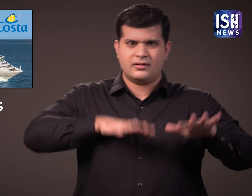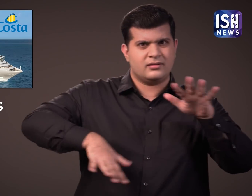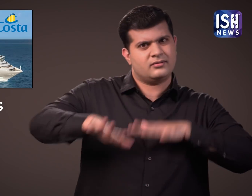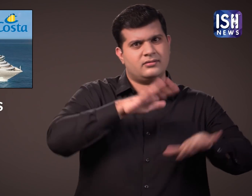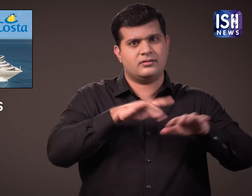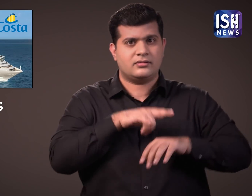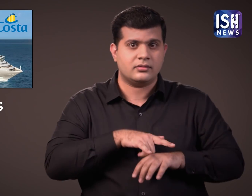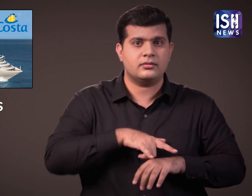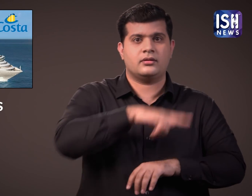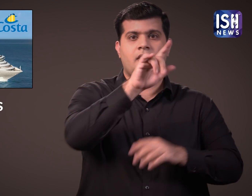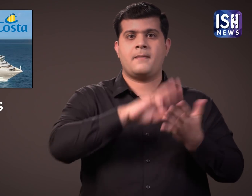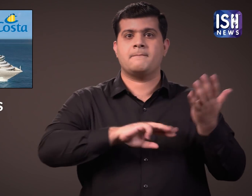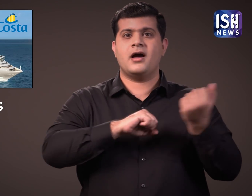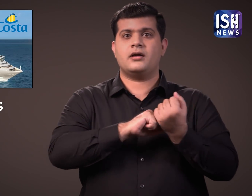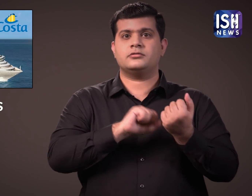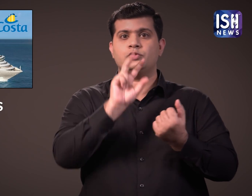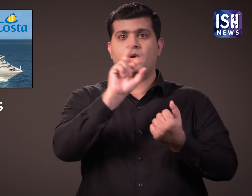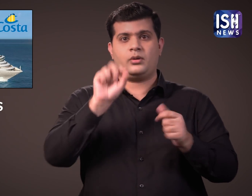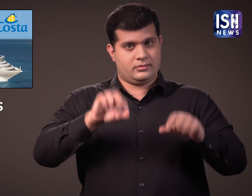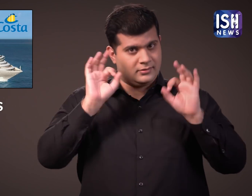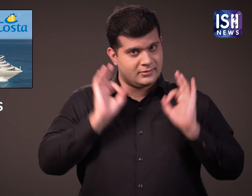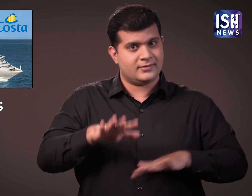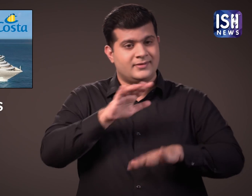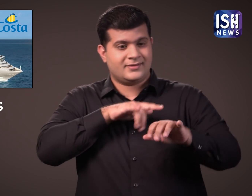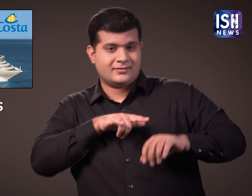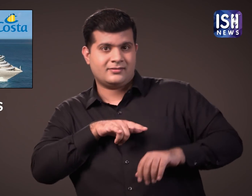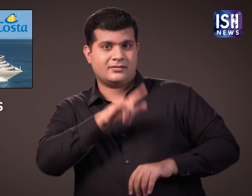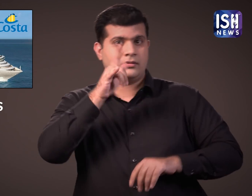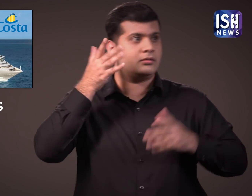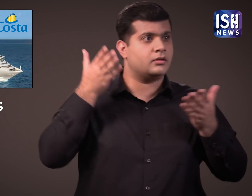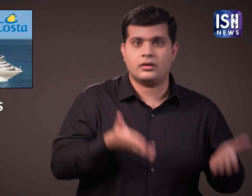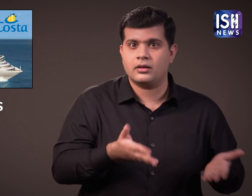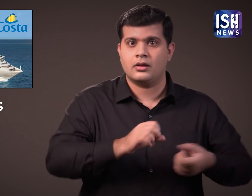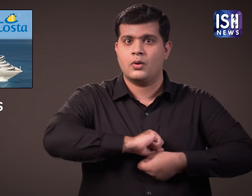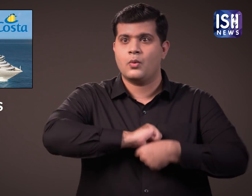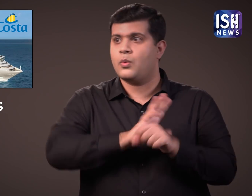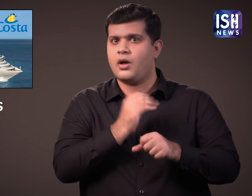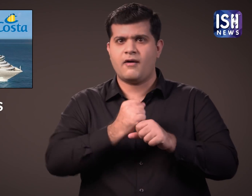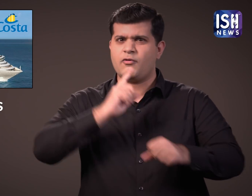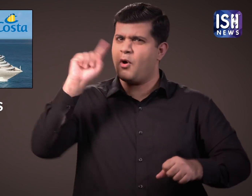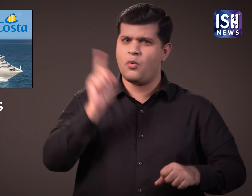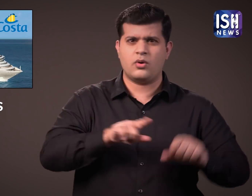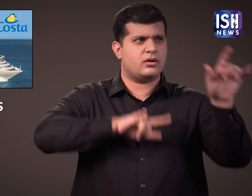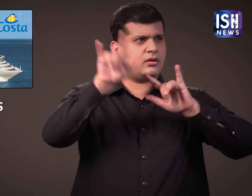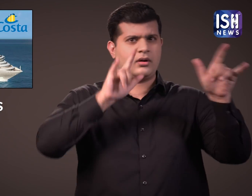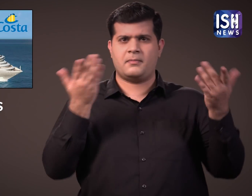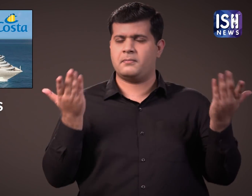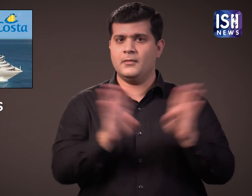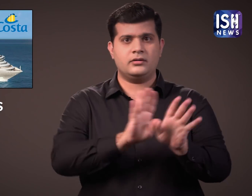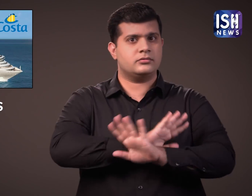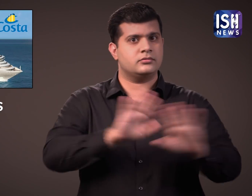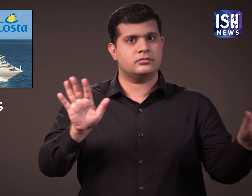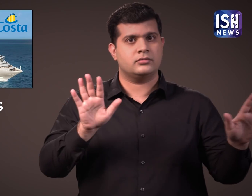He was about to leave in March 2020. But the coronavirus pandemic led to closure of all flights.